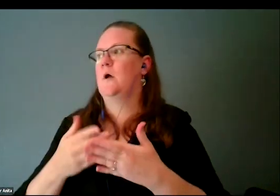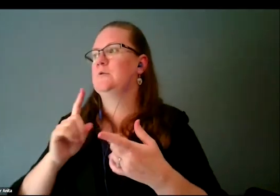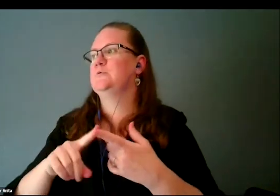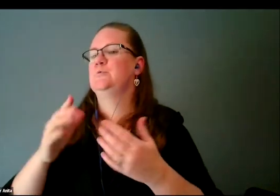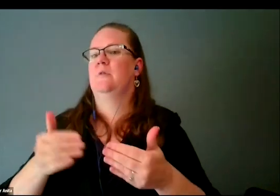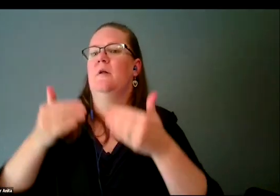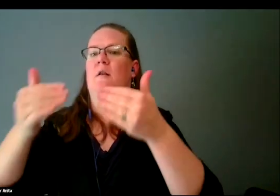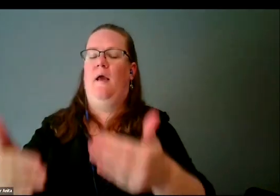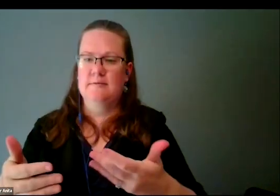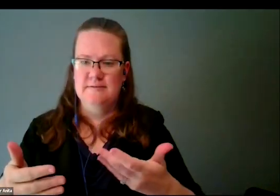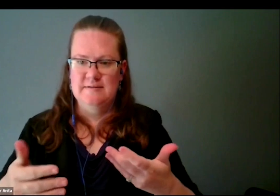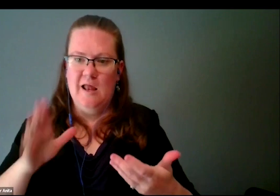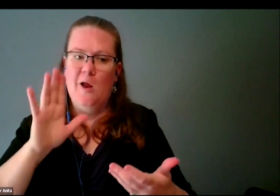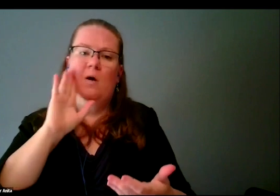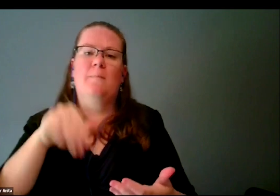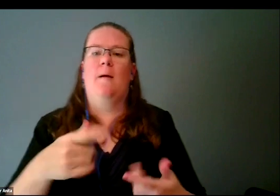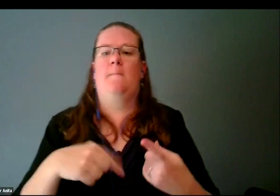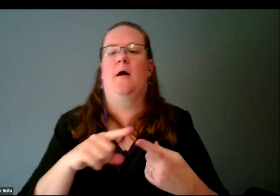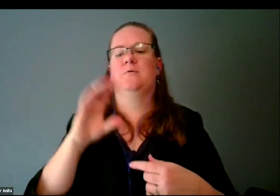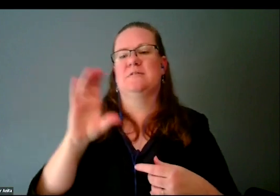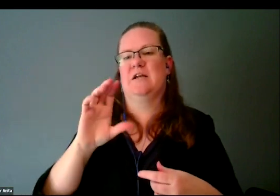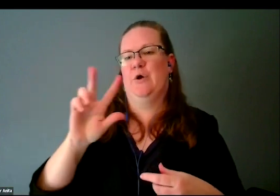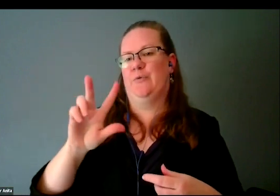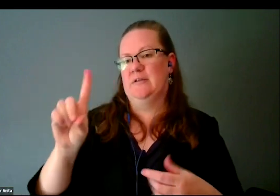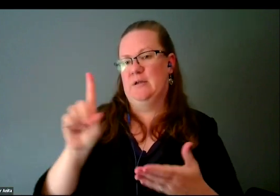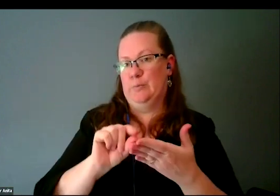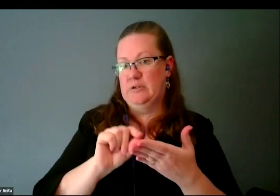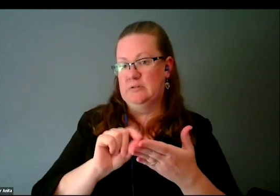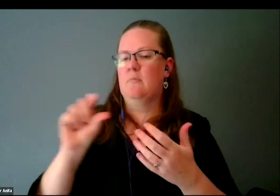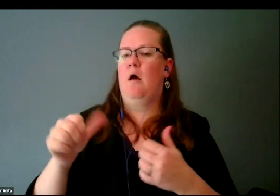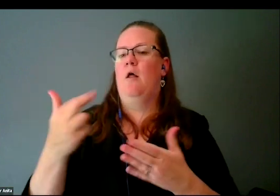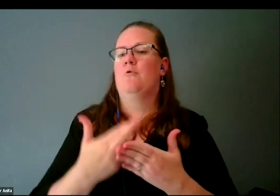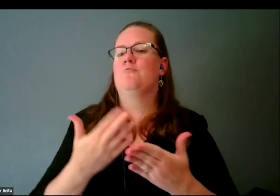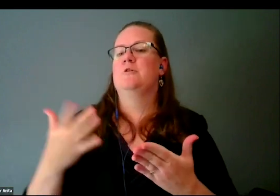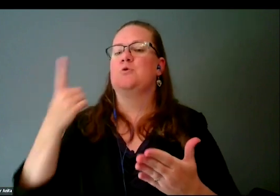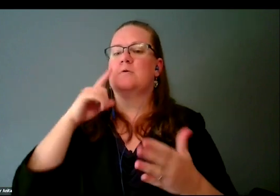See3D's work on 3D printing as another resource for being able to access models.